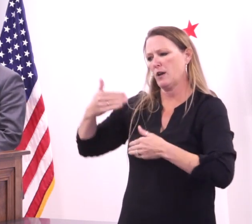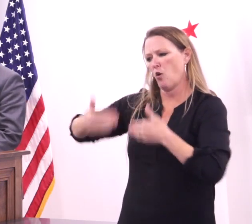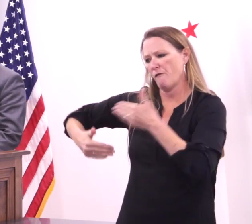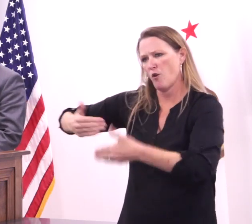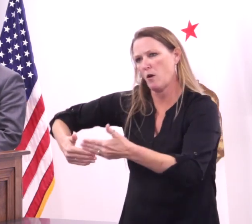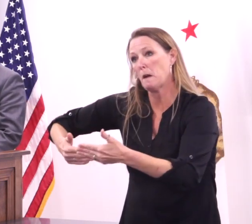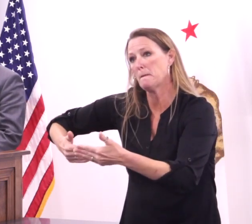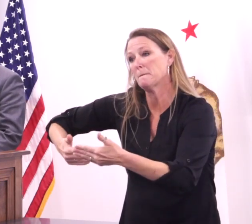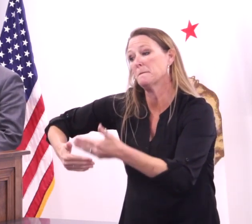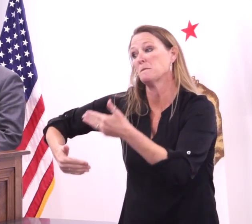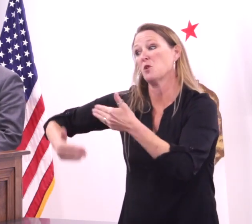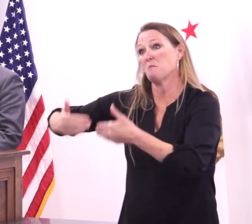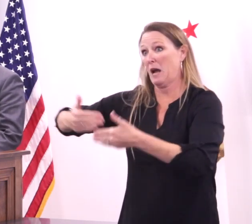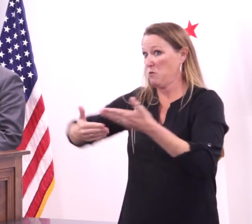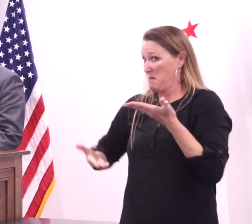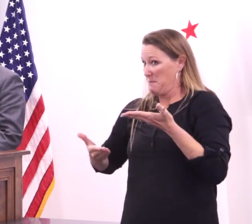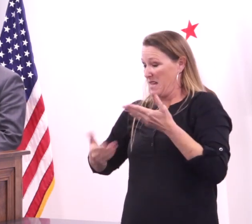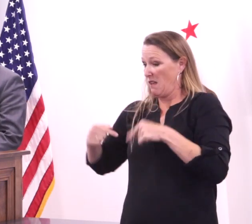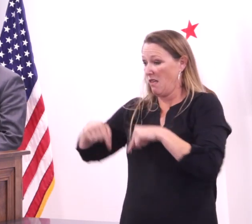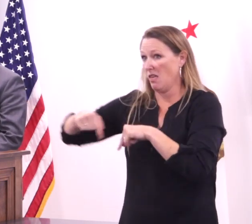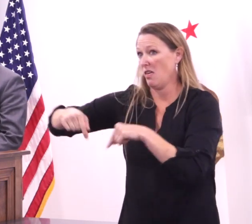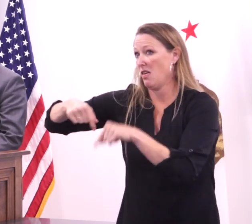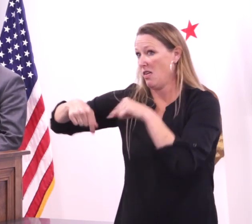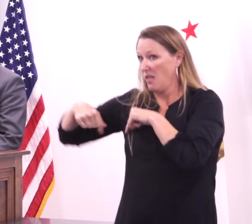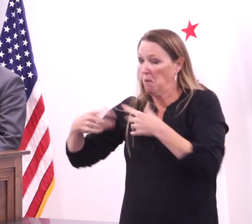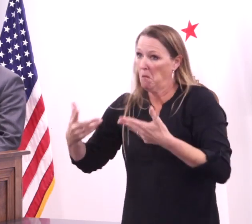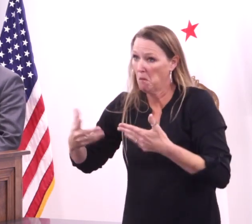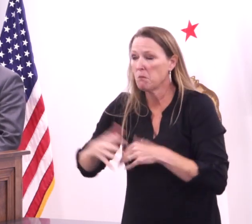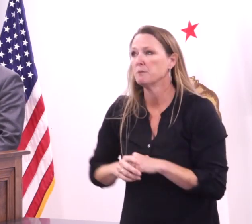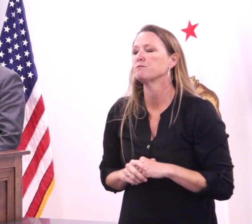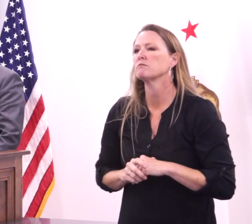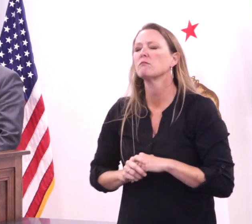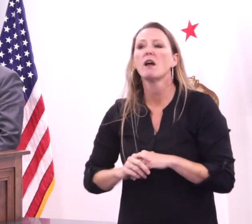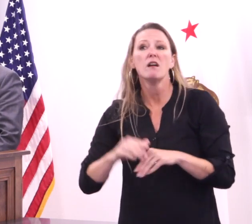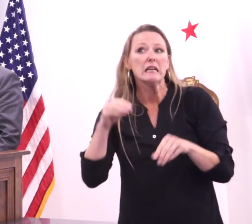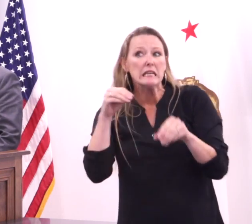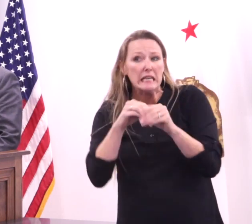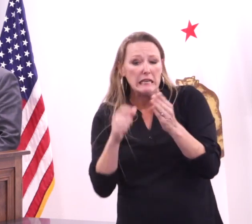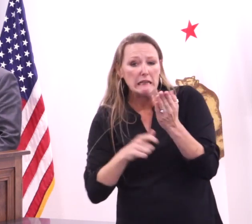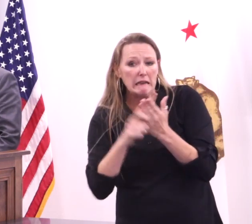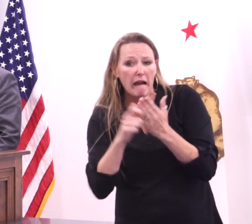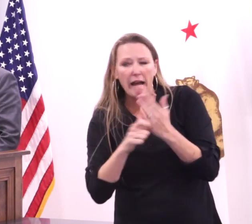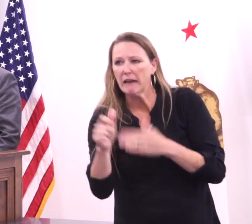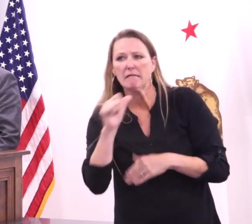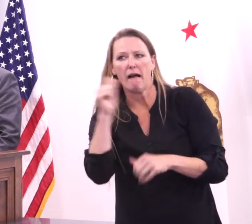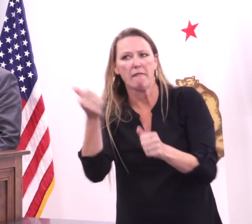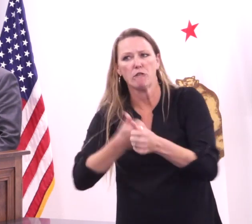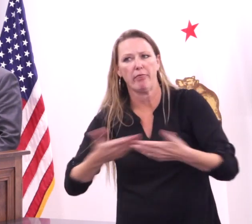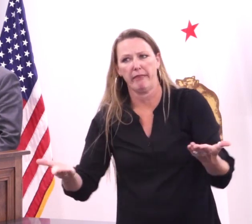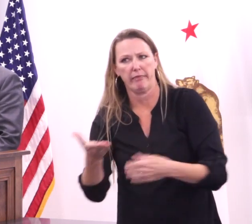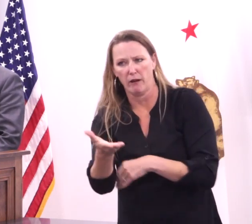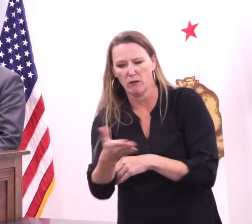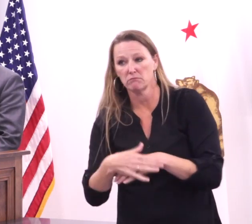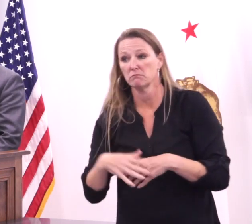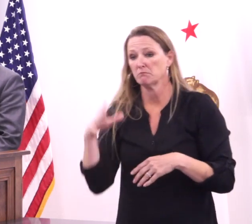This is what you will not find in the guide. You won't find answers to every question you may have.